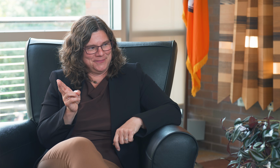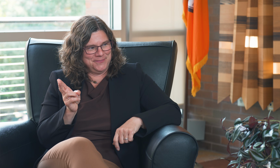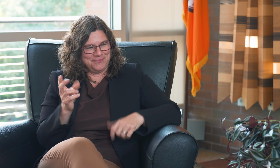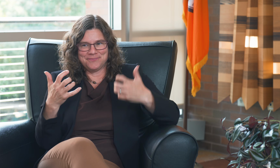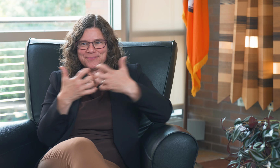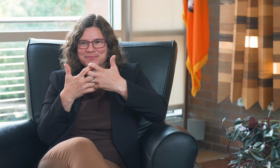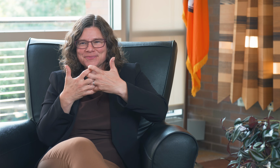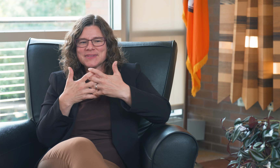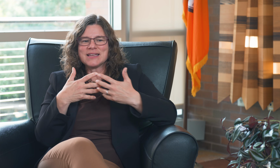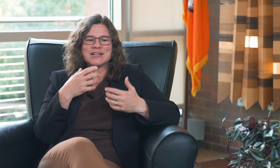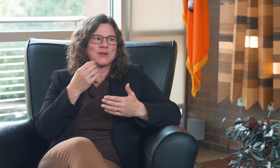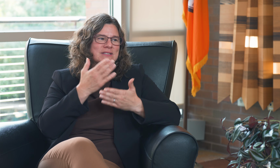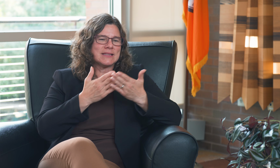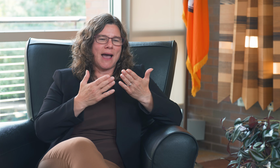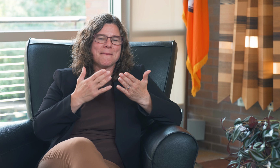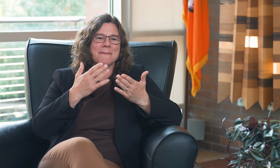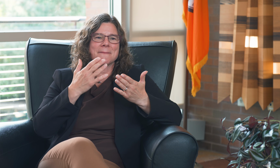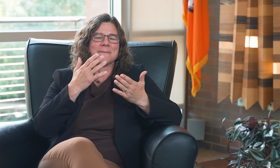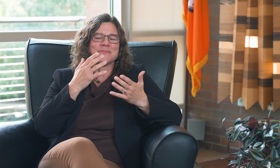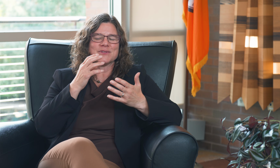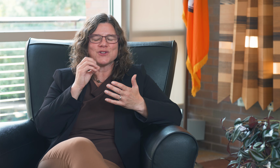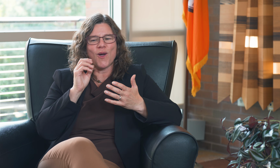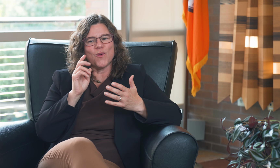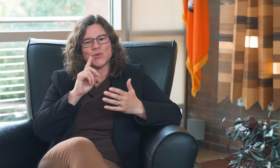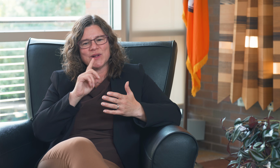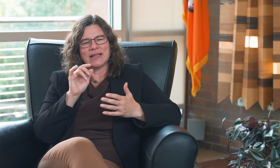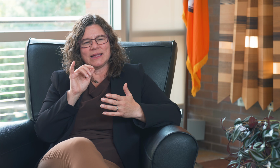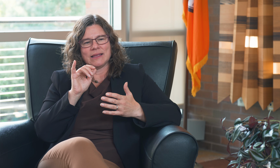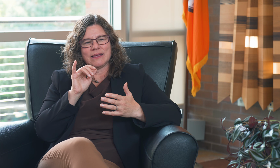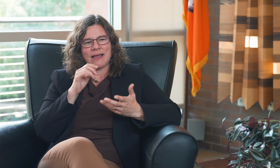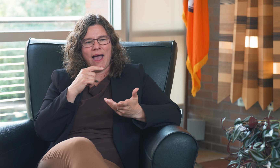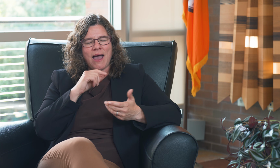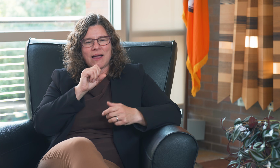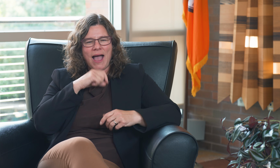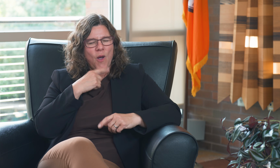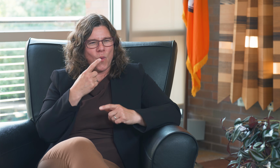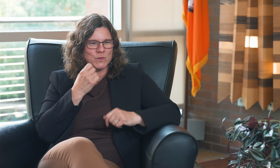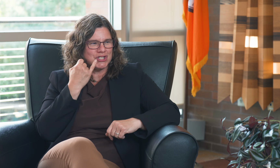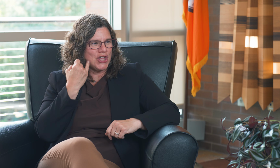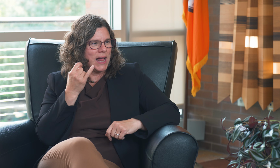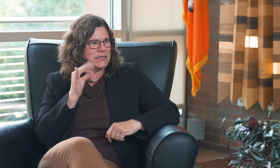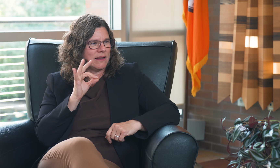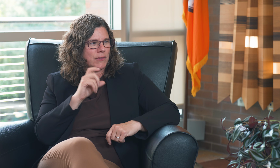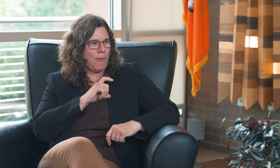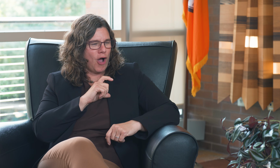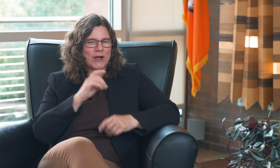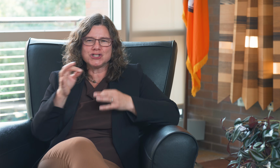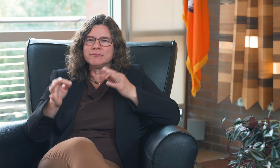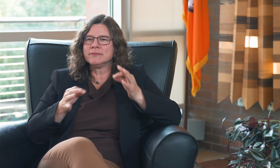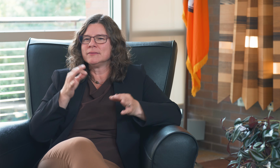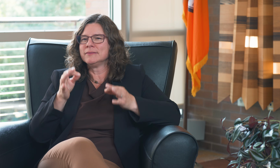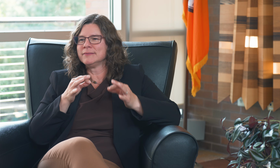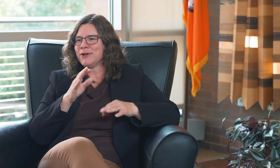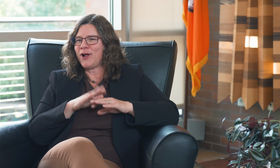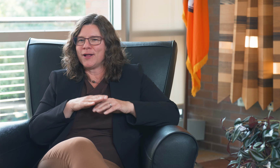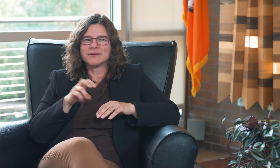but also about history and the combination of the two. And really, I've always been jealous of park rangers.